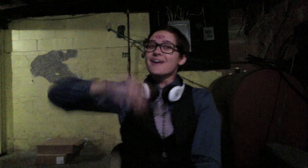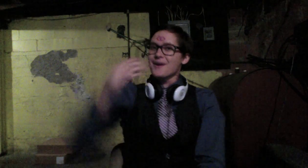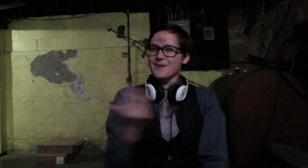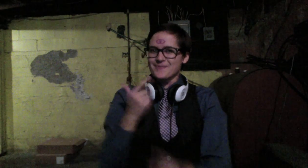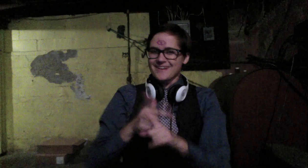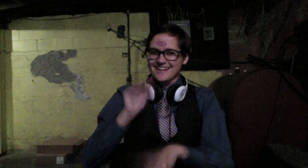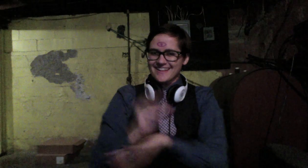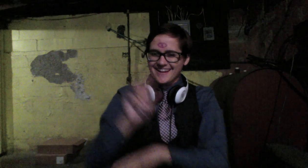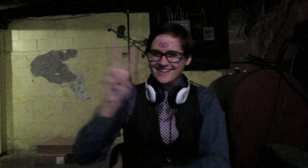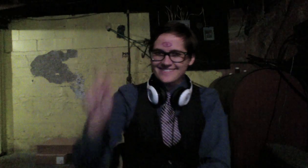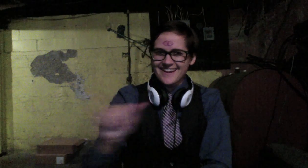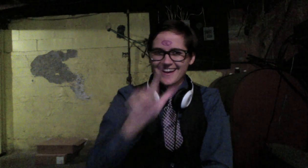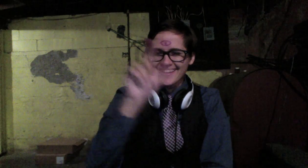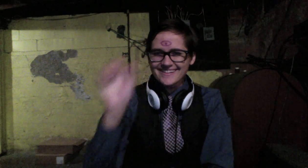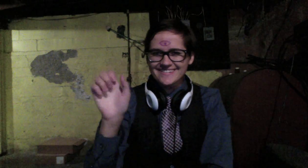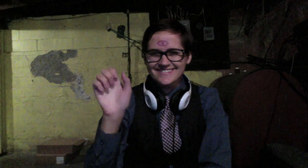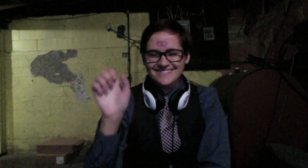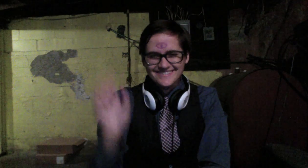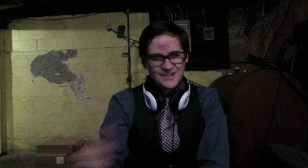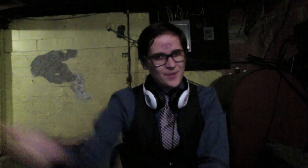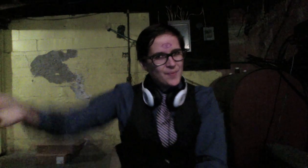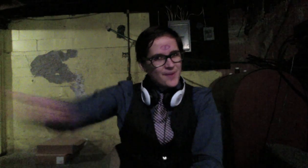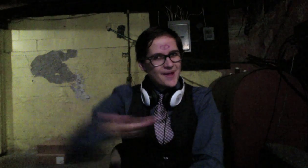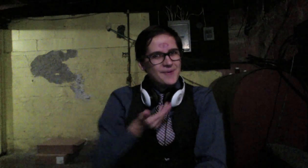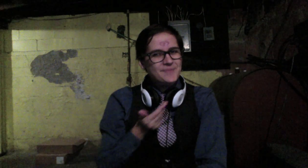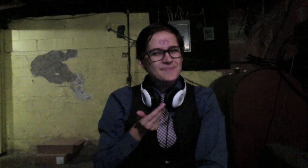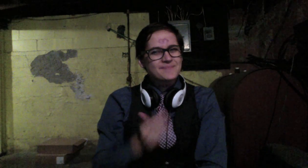WELOME TO NIGHT V-A-L-E WELCOME